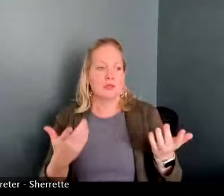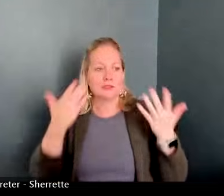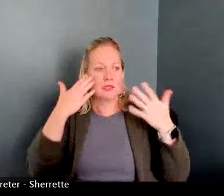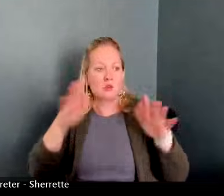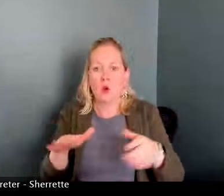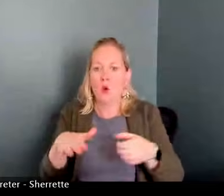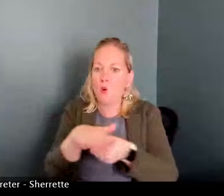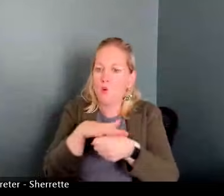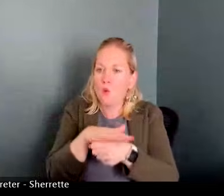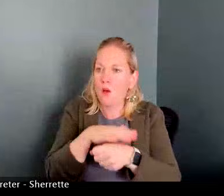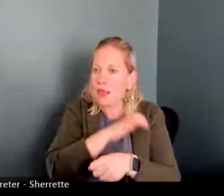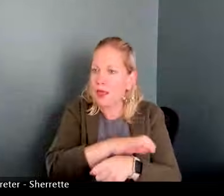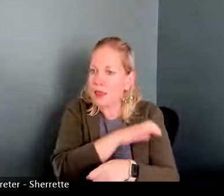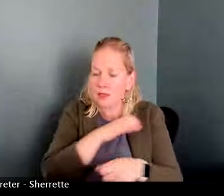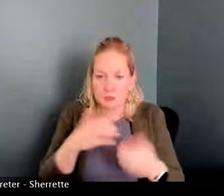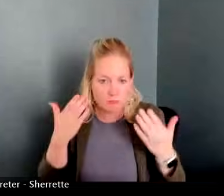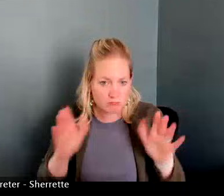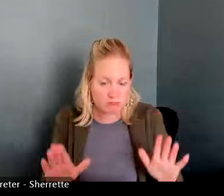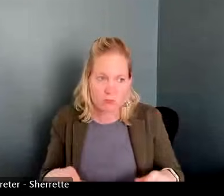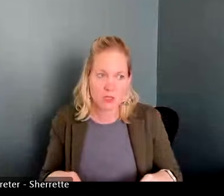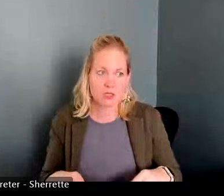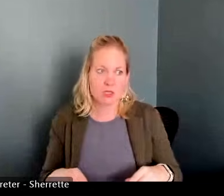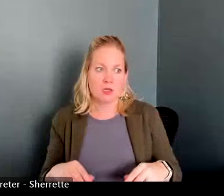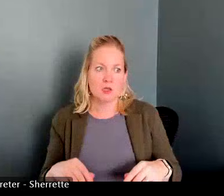didn't really know that there was other folks that were